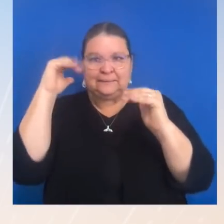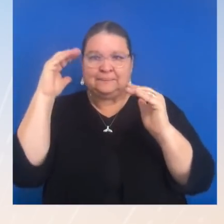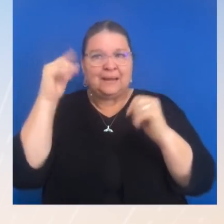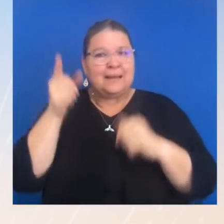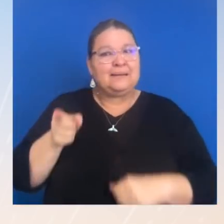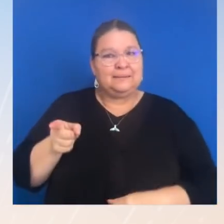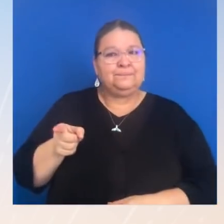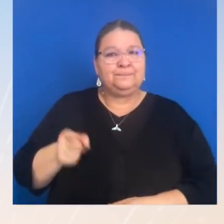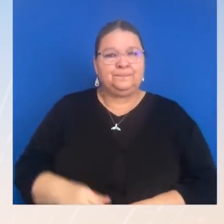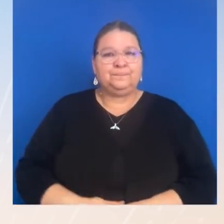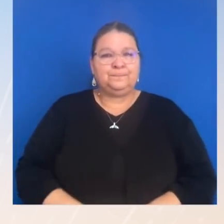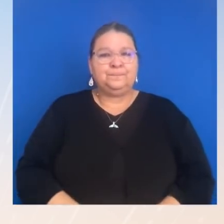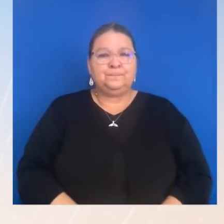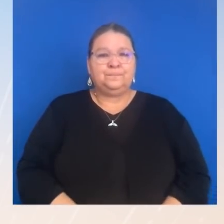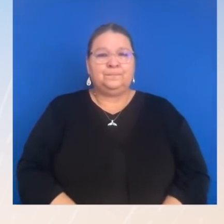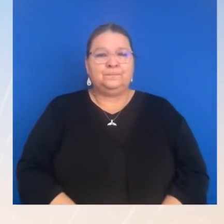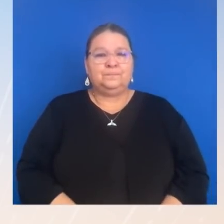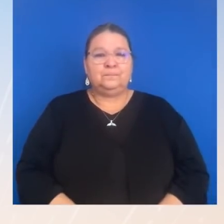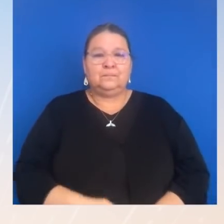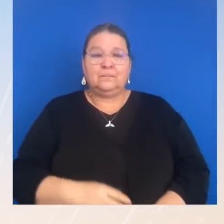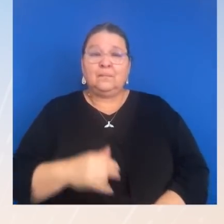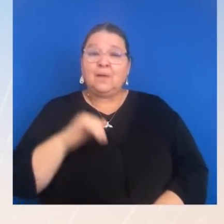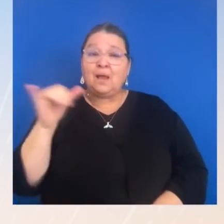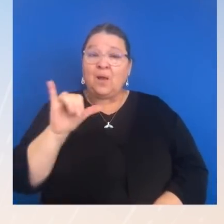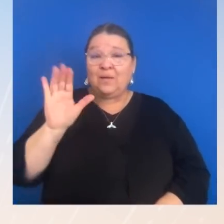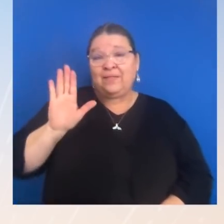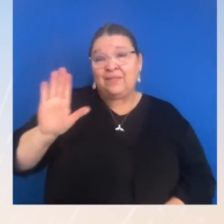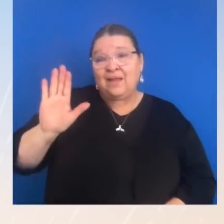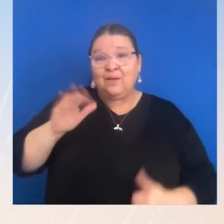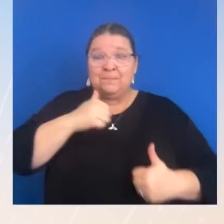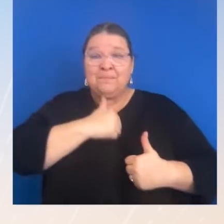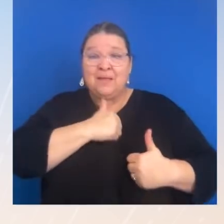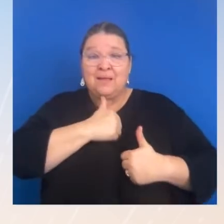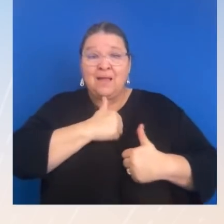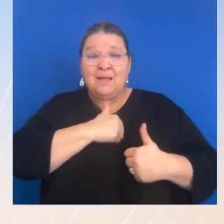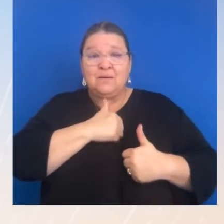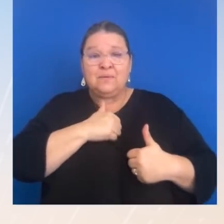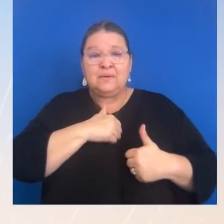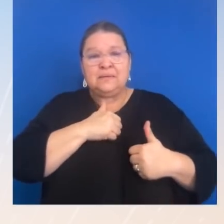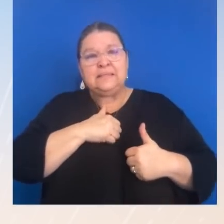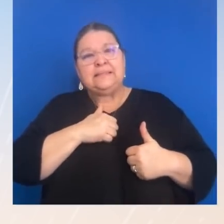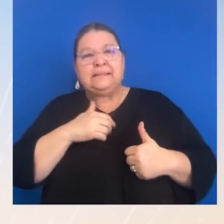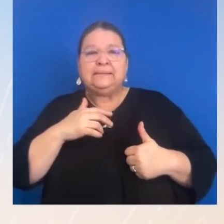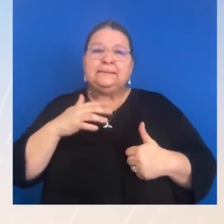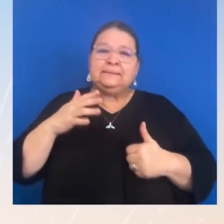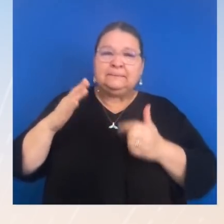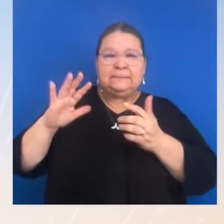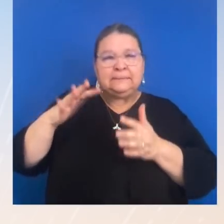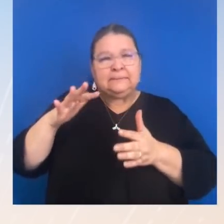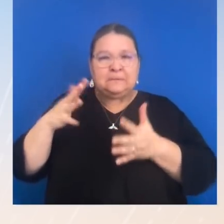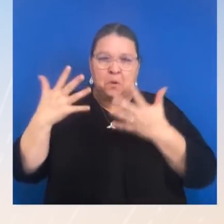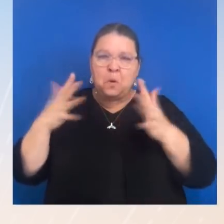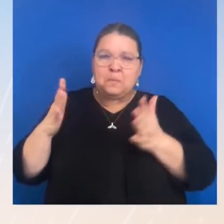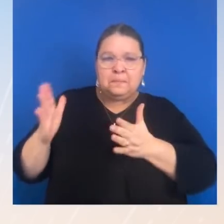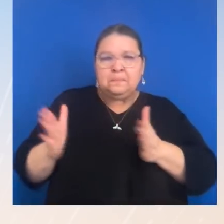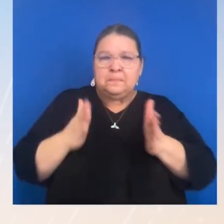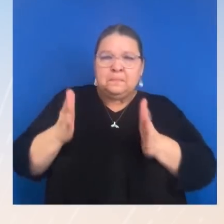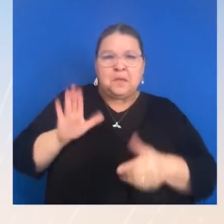and logistics of their military. The Press: And then lastly, can you just talk a little bit about the fate of the COVID money, the $15 billion -- >> Ms. Psaki: Sure. The Press: -- that Speaker Pelosi